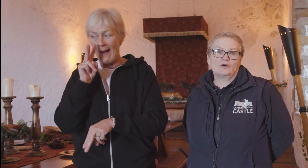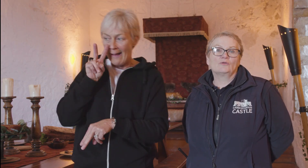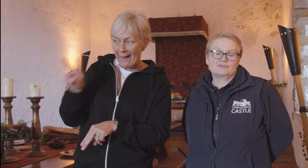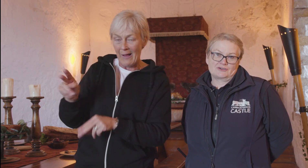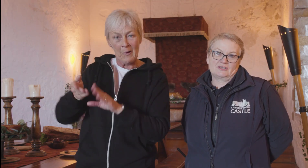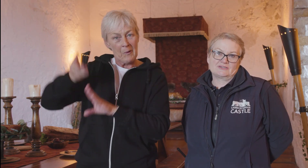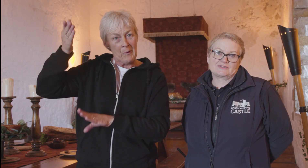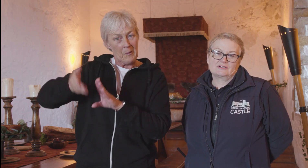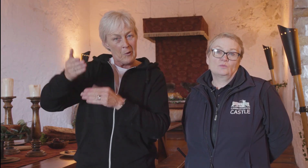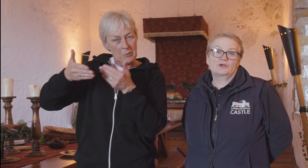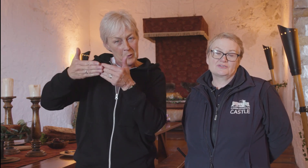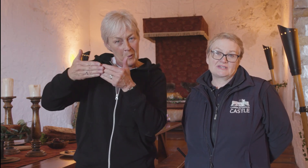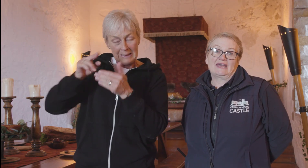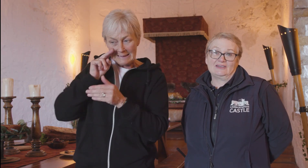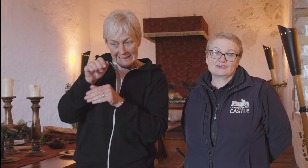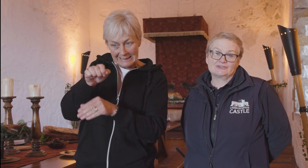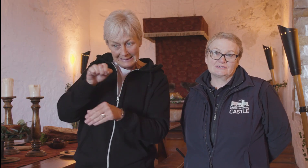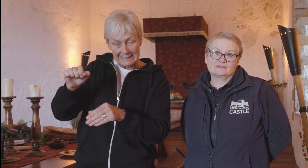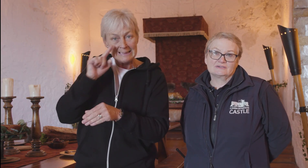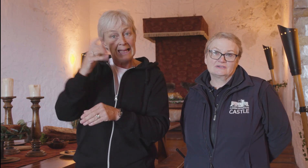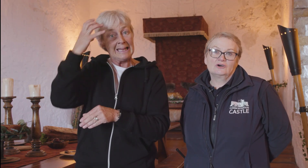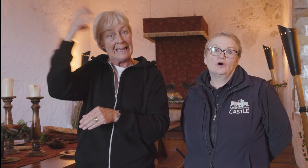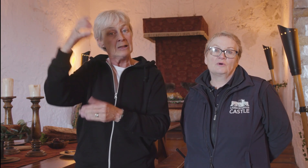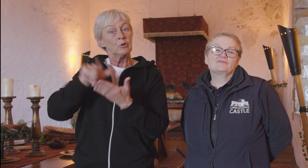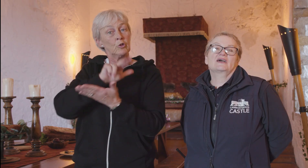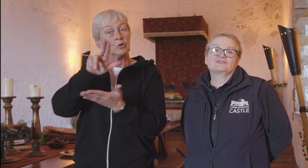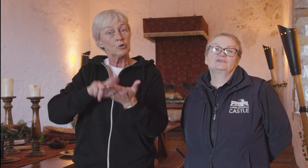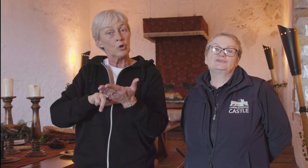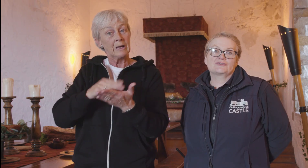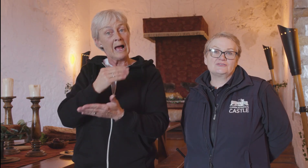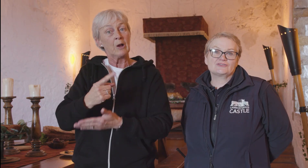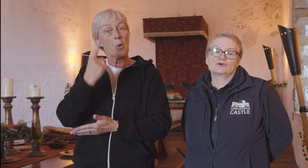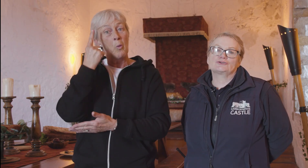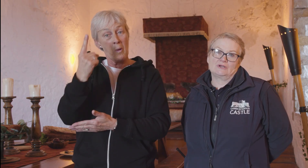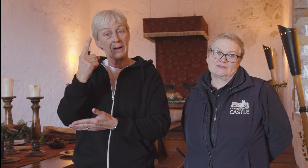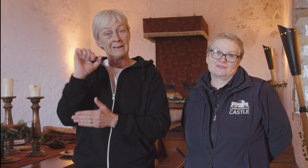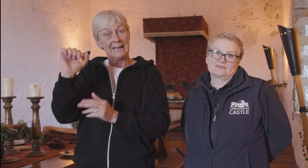on the staircase where you'll see King John on one of the castle latrines or toilets.